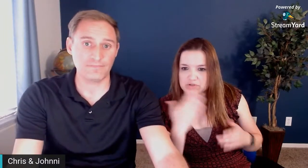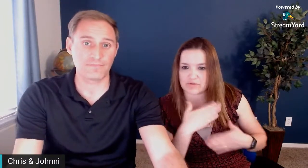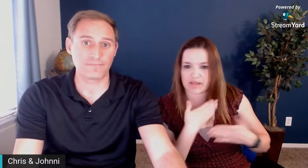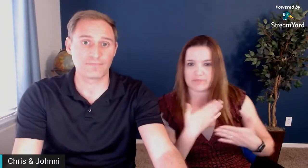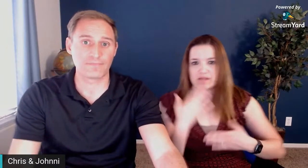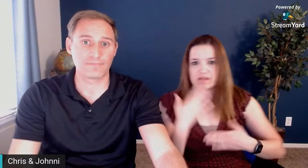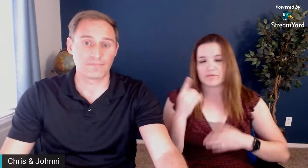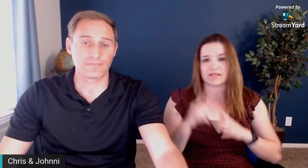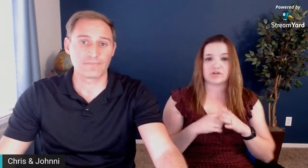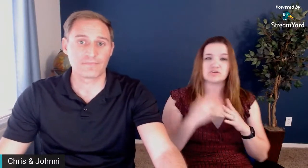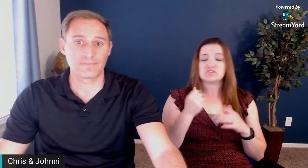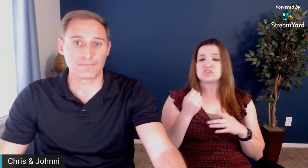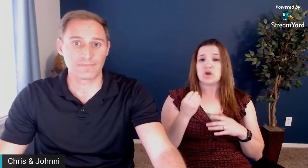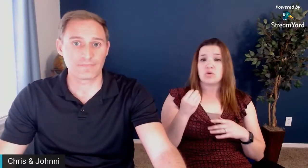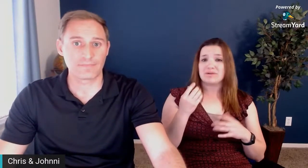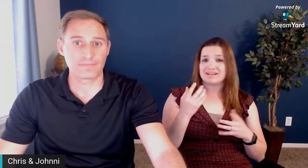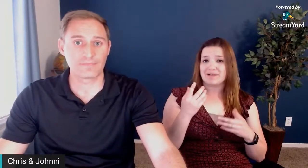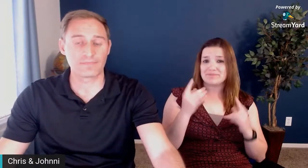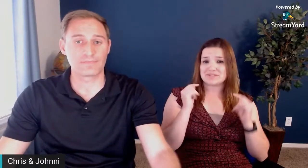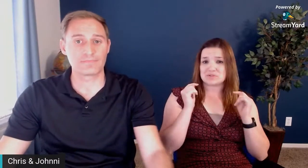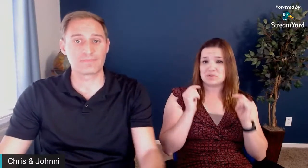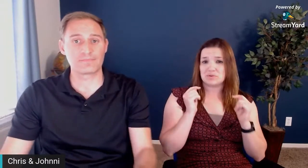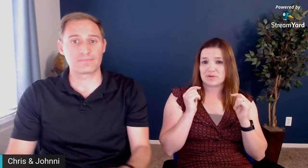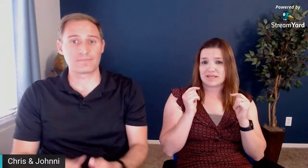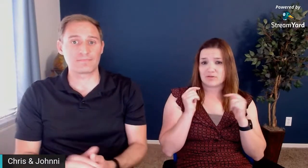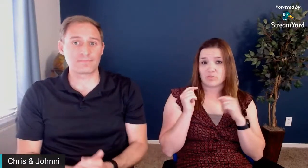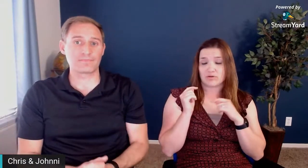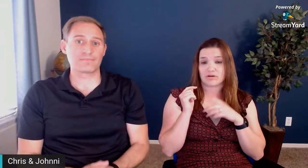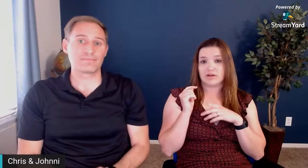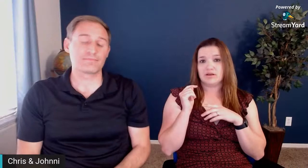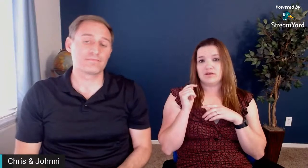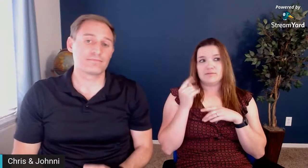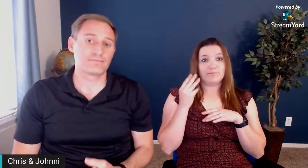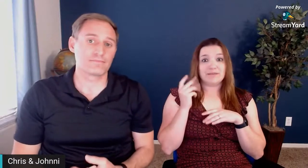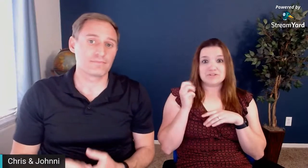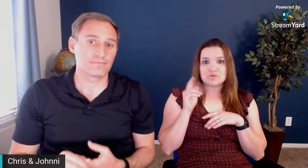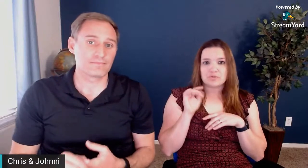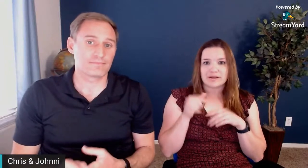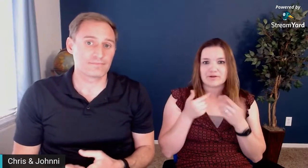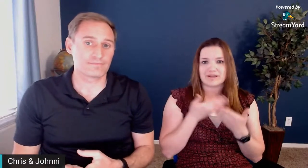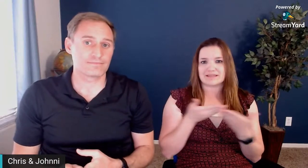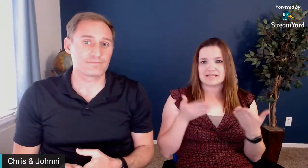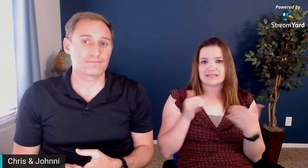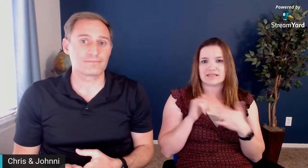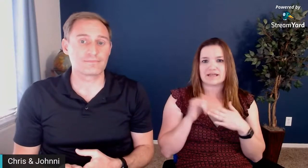can recommend for beginners so when it comes to tutoring or mentoring or anything like that